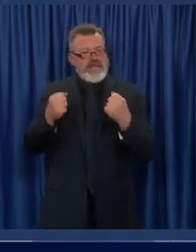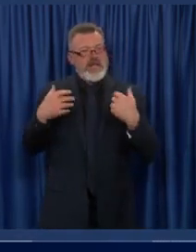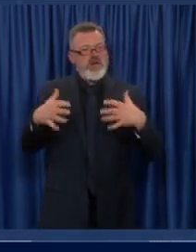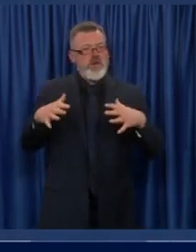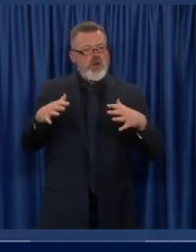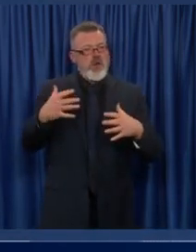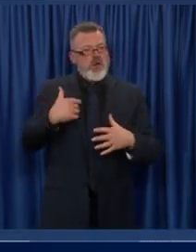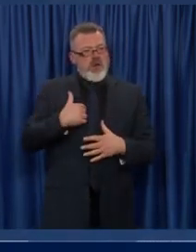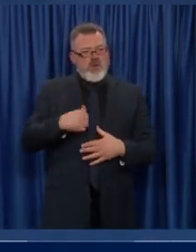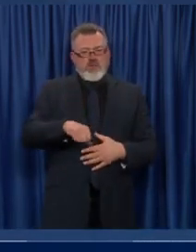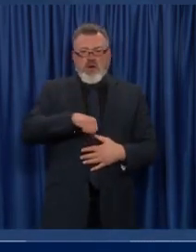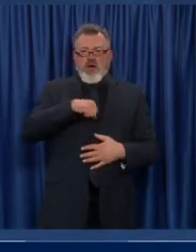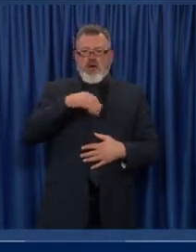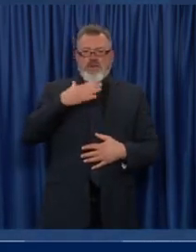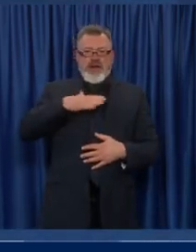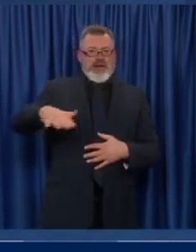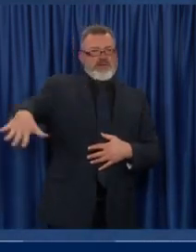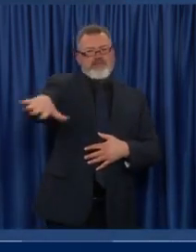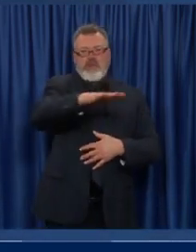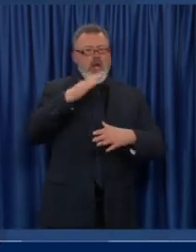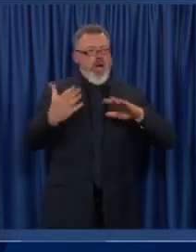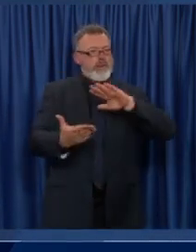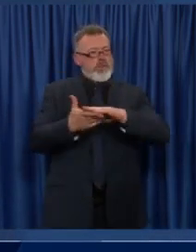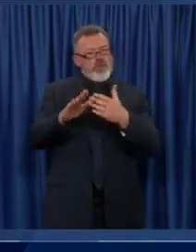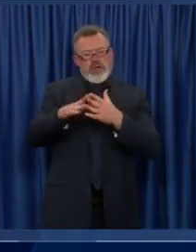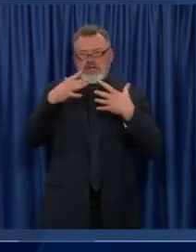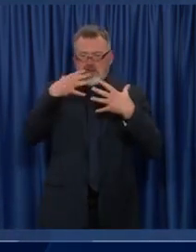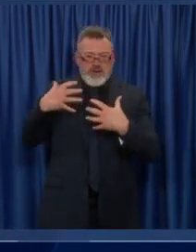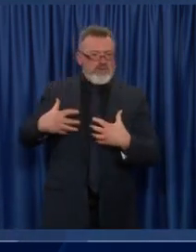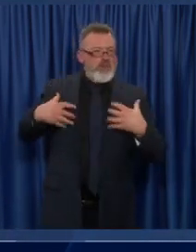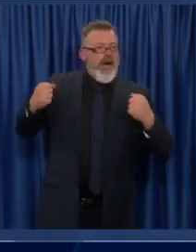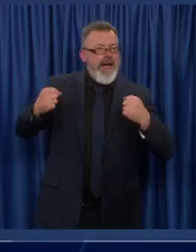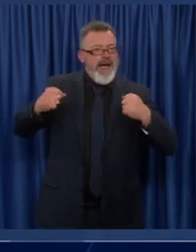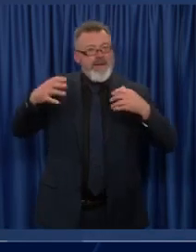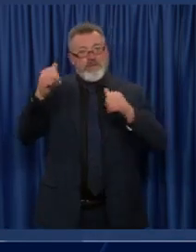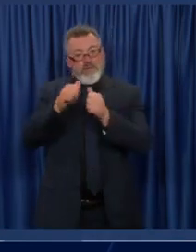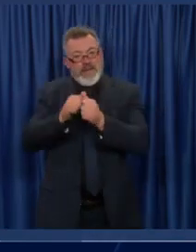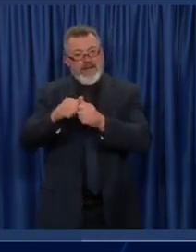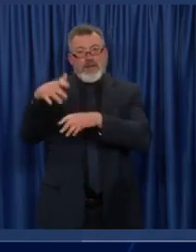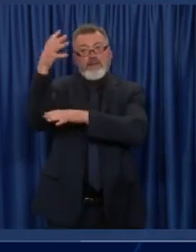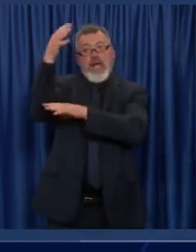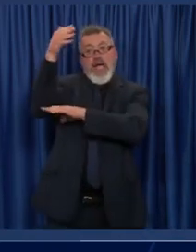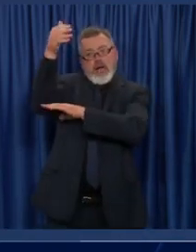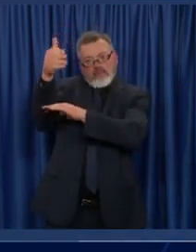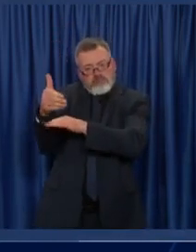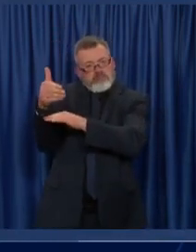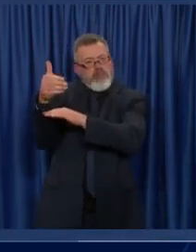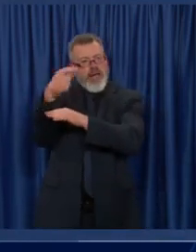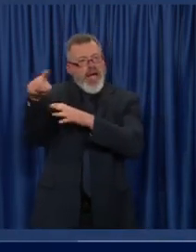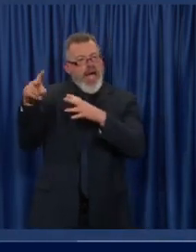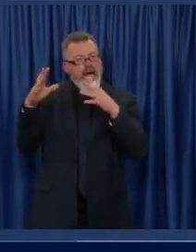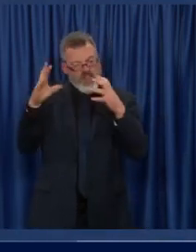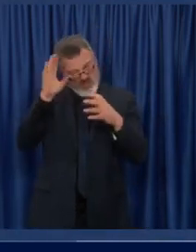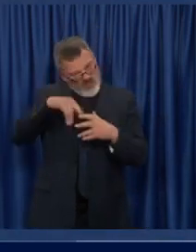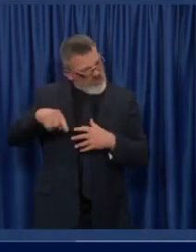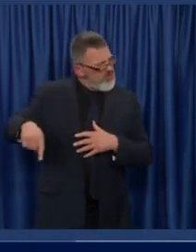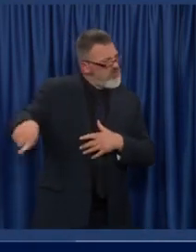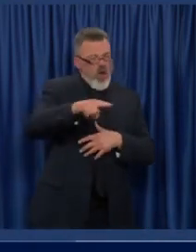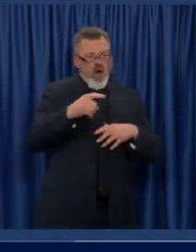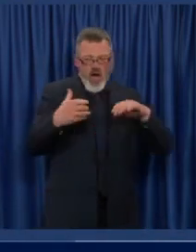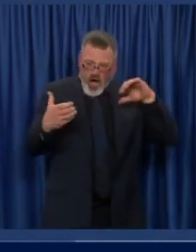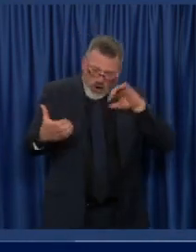MANY TOUCHED ON THEIR PRIDE FOR THIS COMMUNITY, HOW THEY’VE CONNECTED WITH OTHERS, HOW THEY’VE GROWN AND HEALED WITHIN THE PAST YEAR AND THEY’VE ALSO TALKED ABOUT HOW THE COMMUNITY